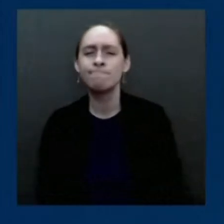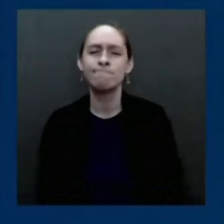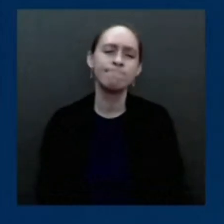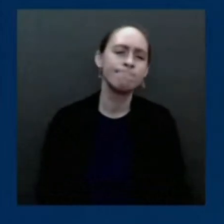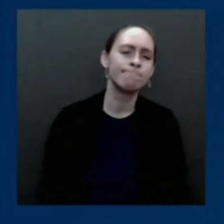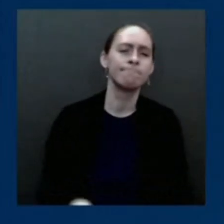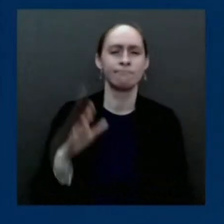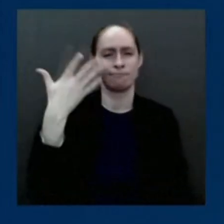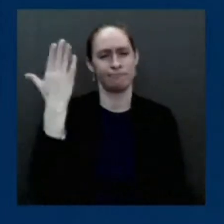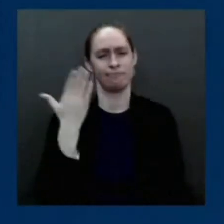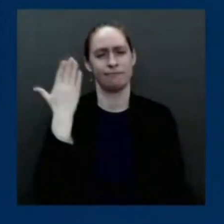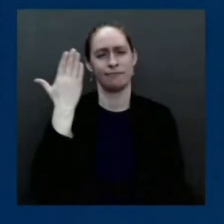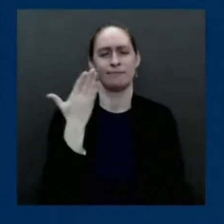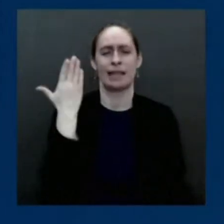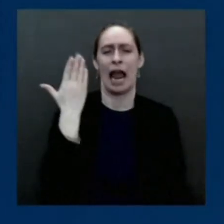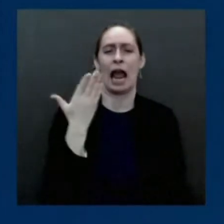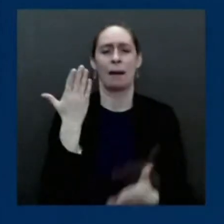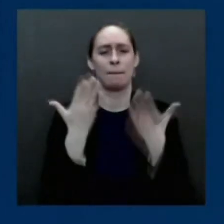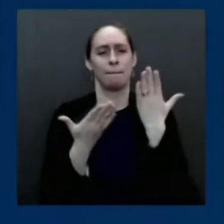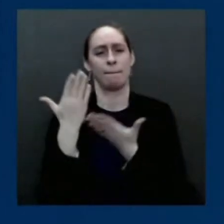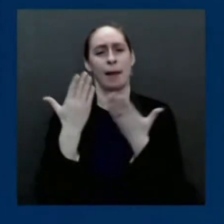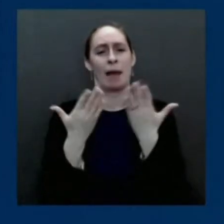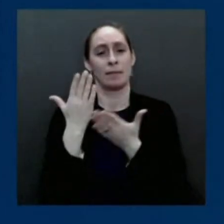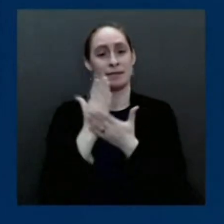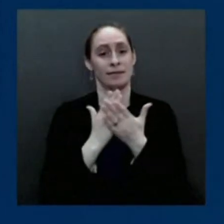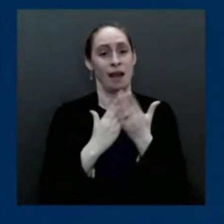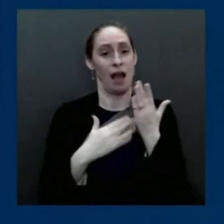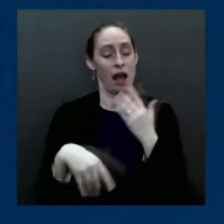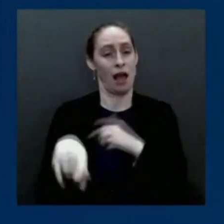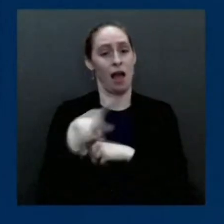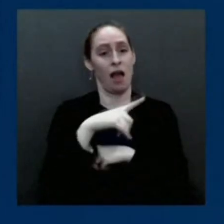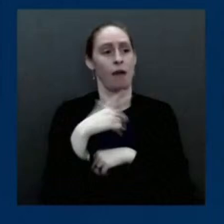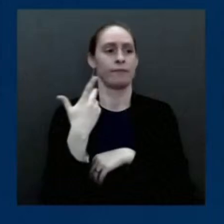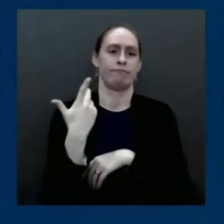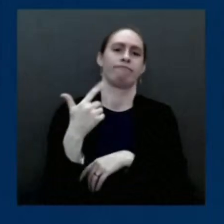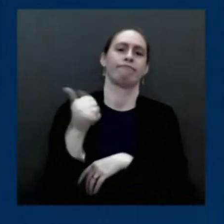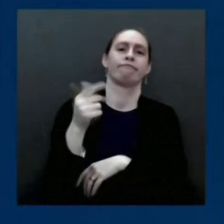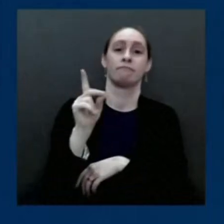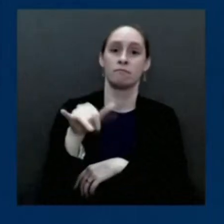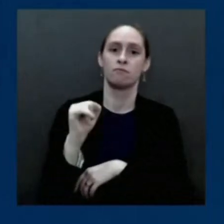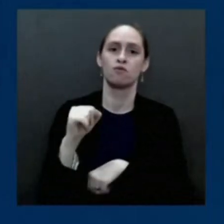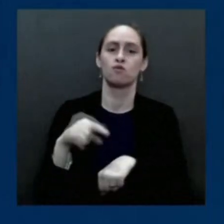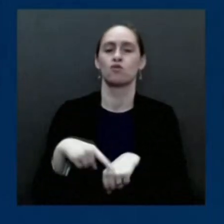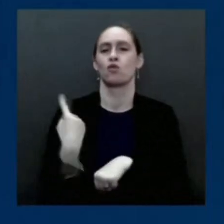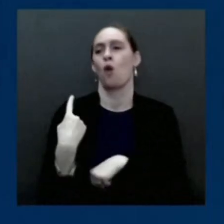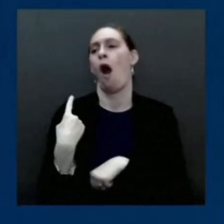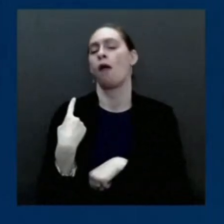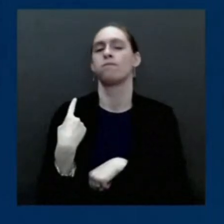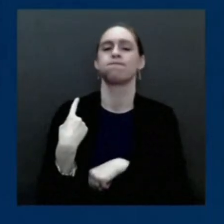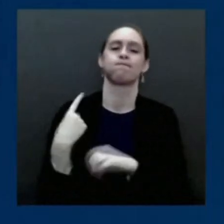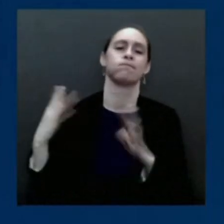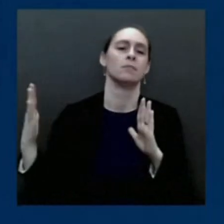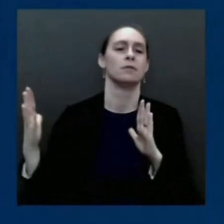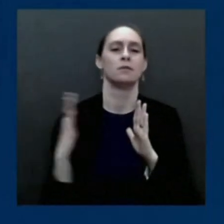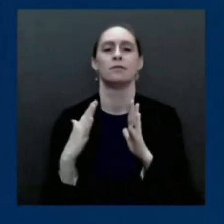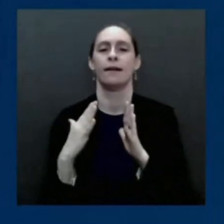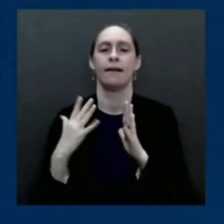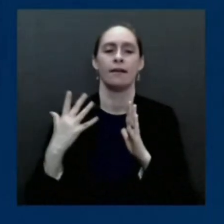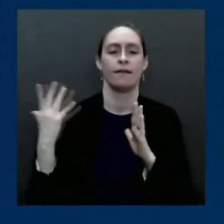BE UNDER MILD SYMPTOMS WILLING TOUARAINE R UP TO TEN DAYS. CAN YOU EXPAND ON THAT A LITTLE BIT?